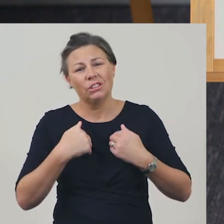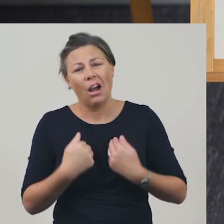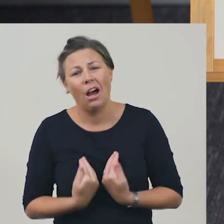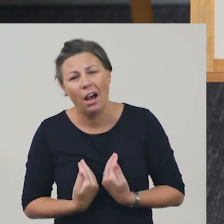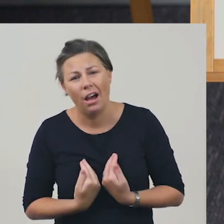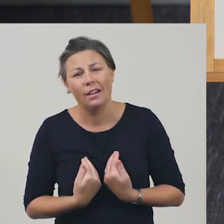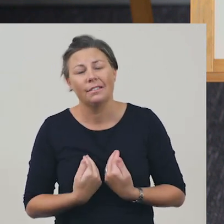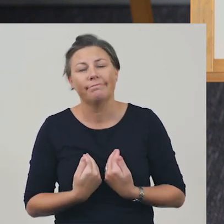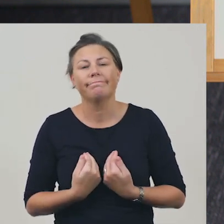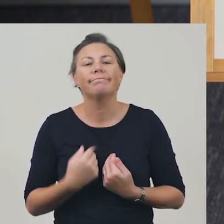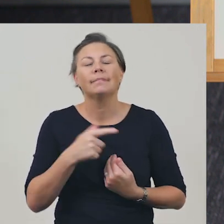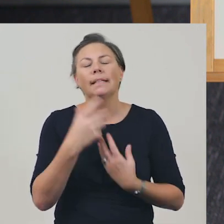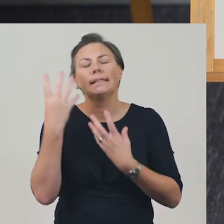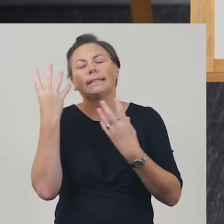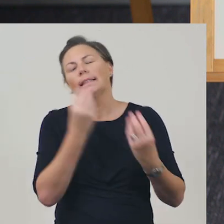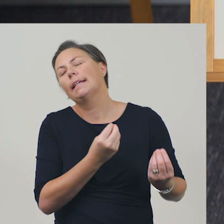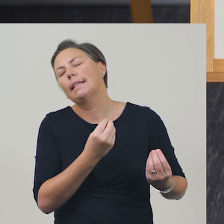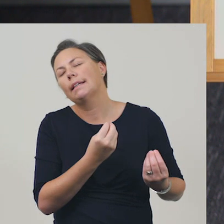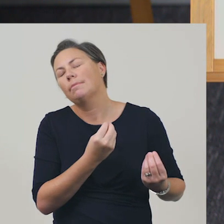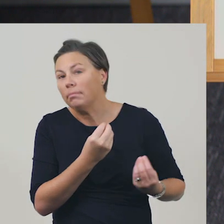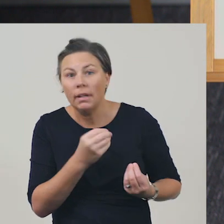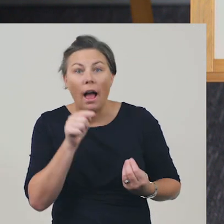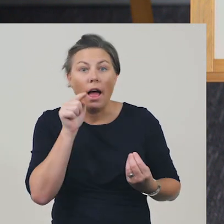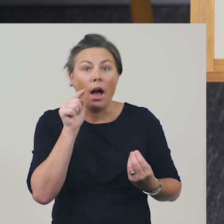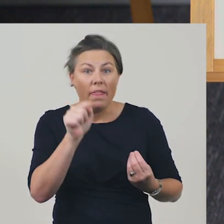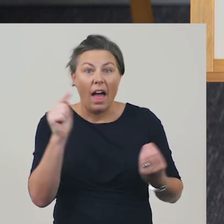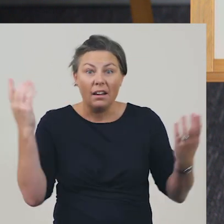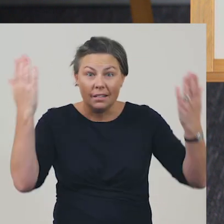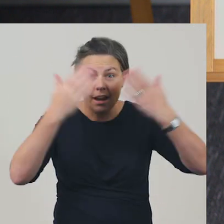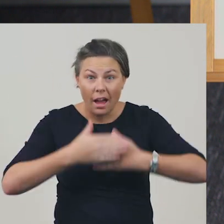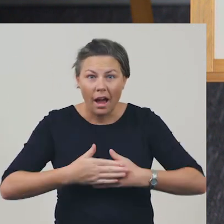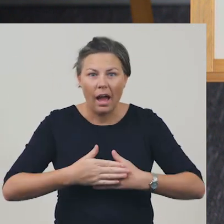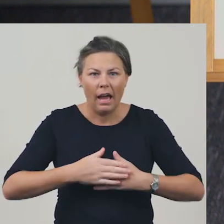That night, the big, bad wolf came to town.